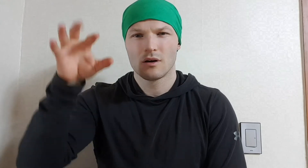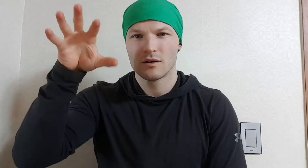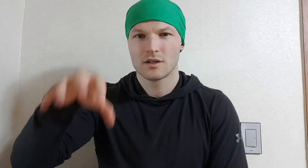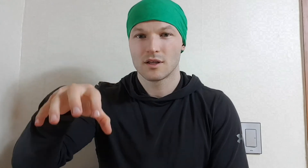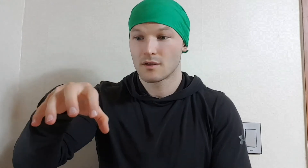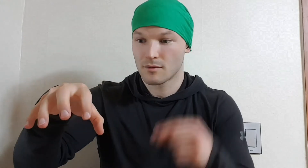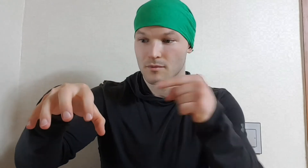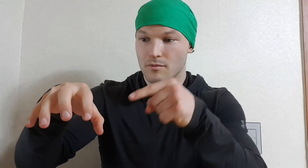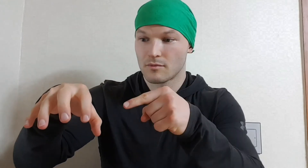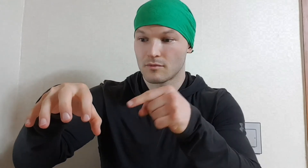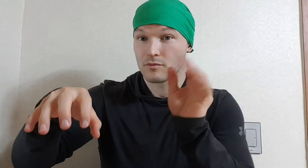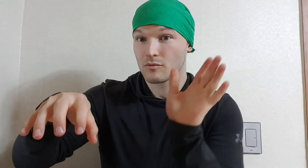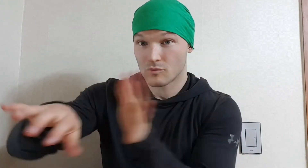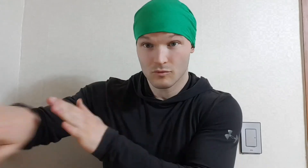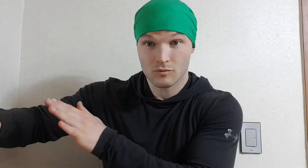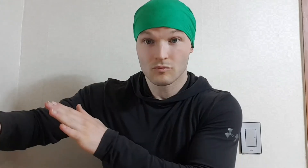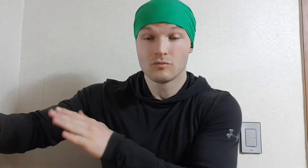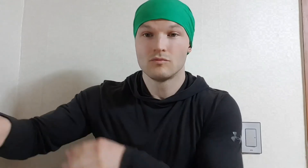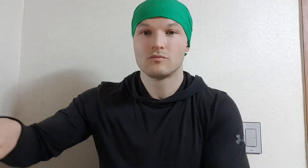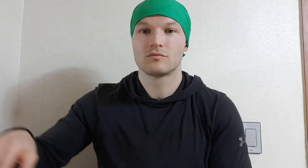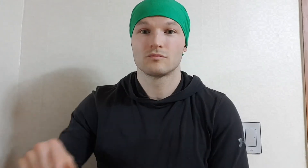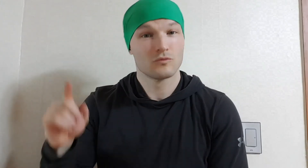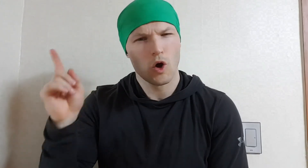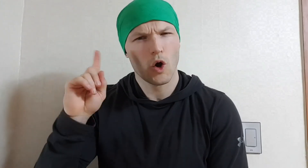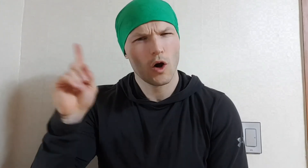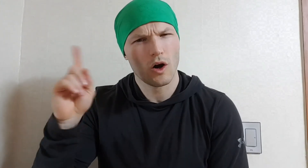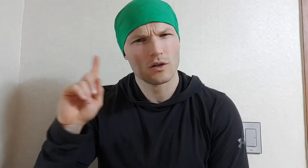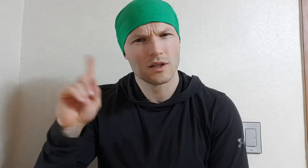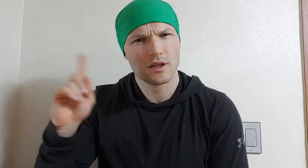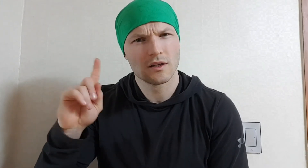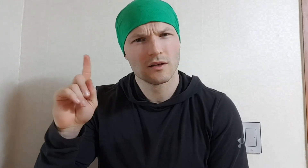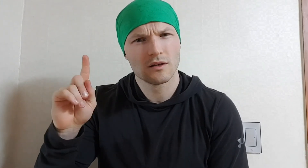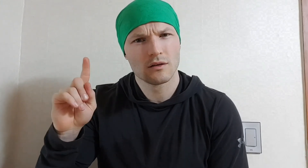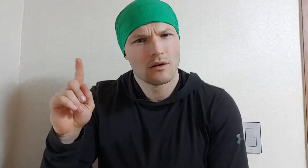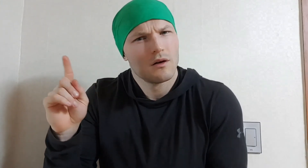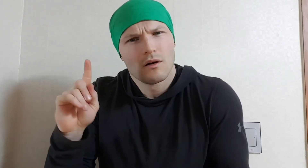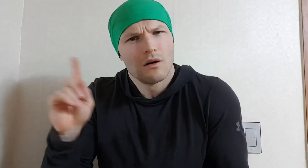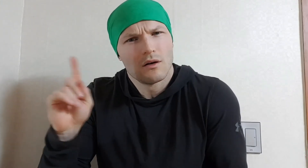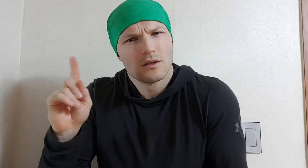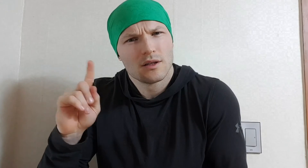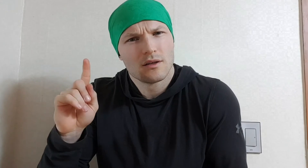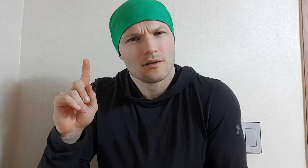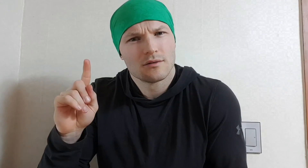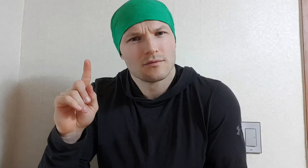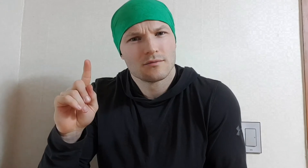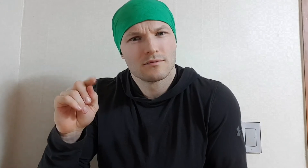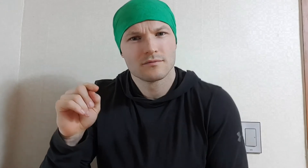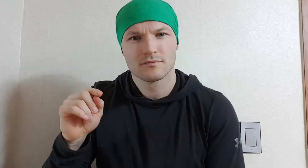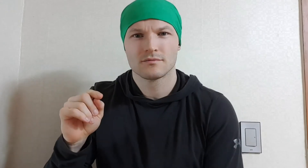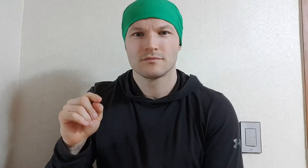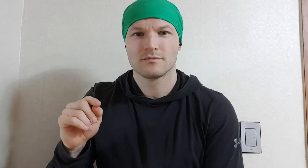(place can be omitted based on context)